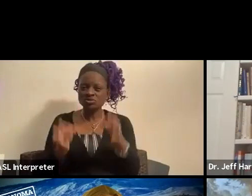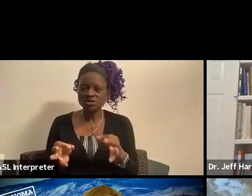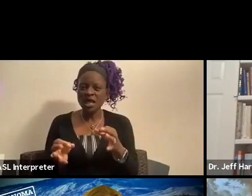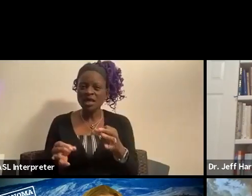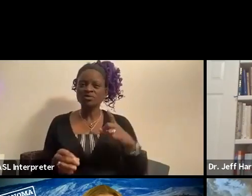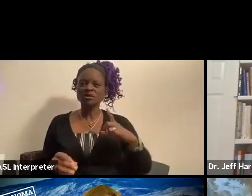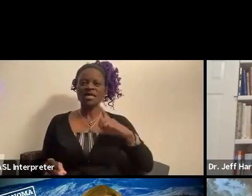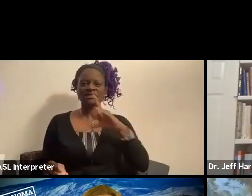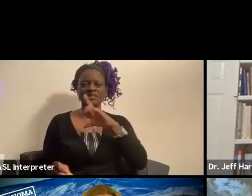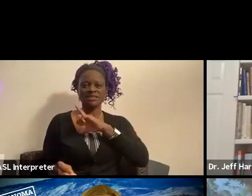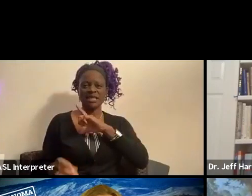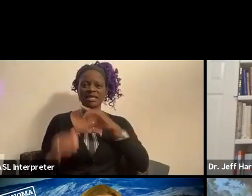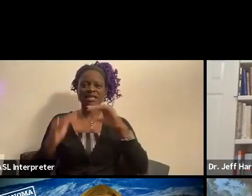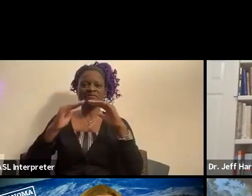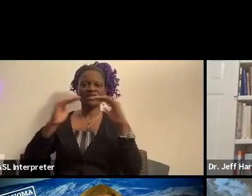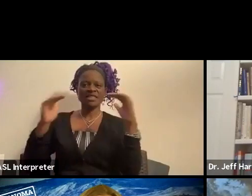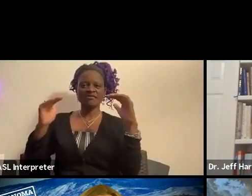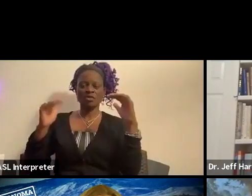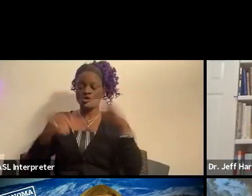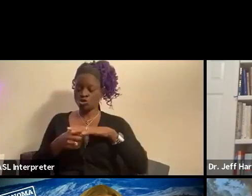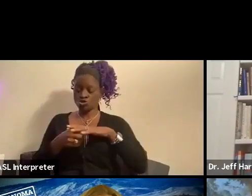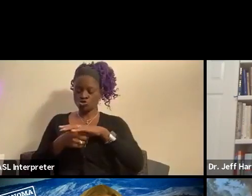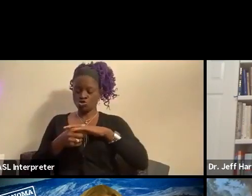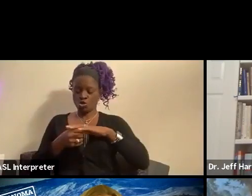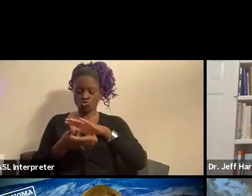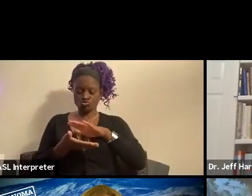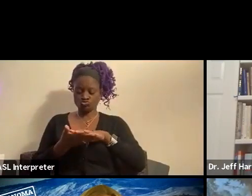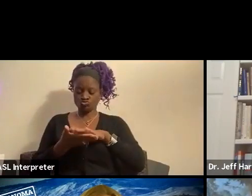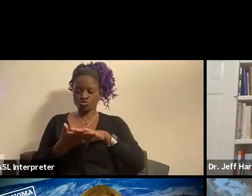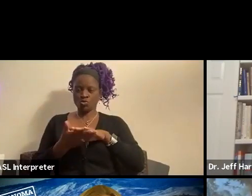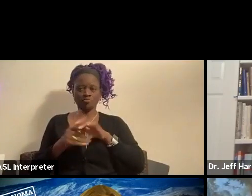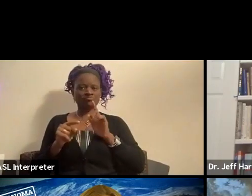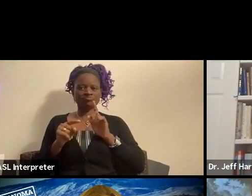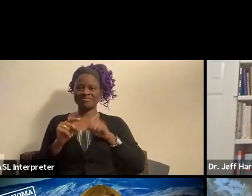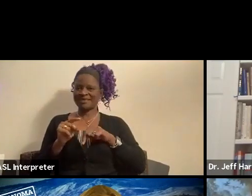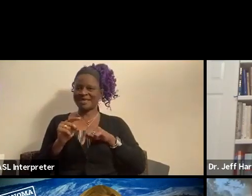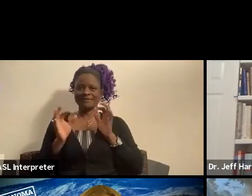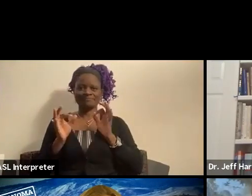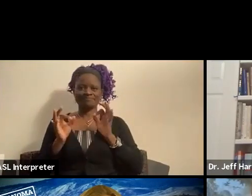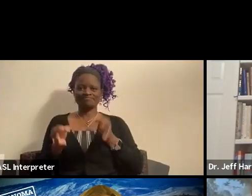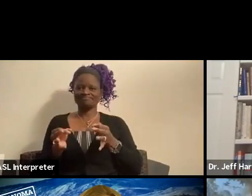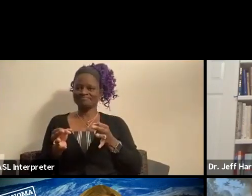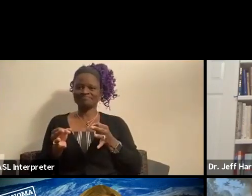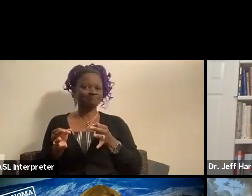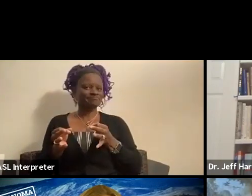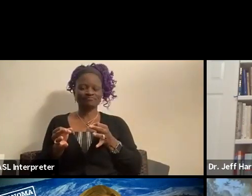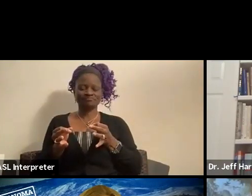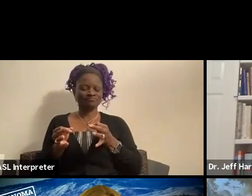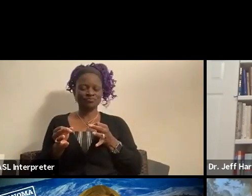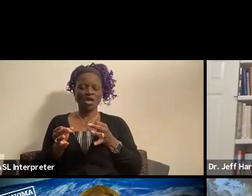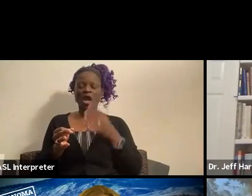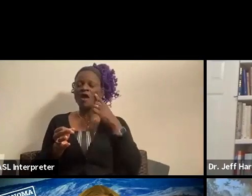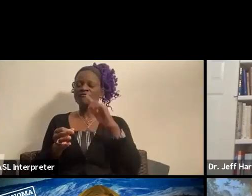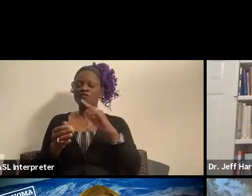school district necessarily, but it should be made at the legislative level for prescreening for children.